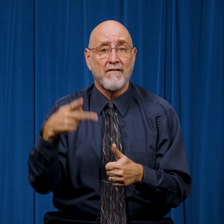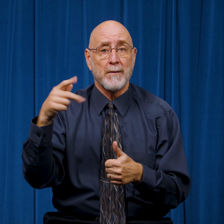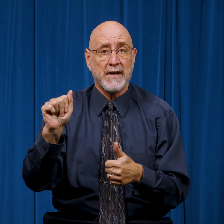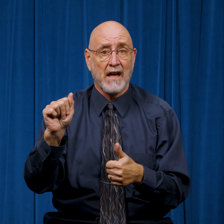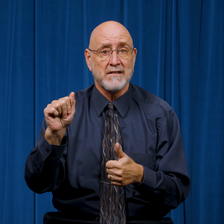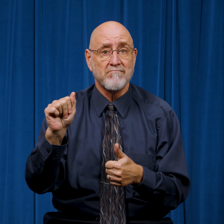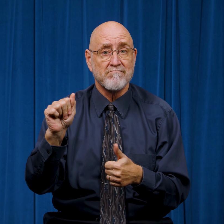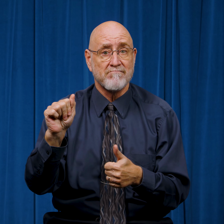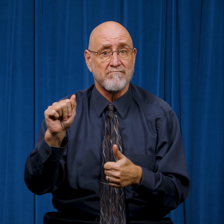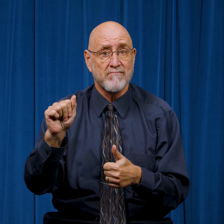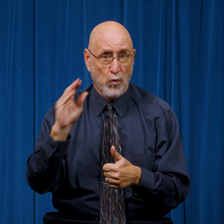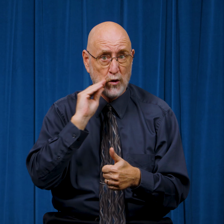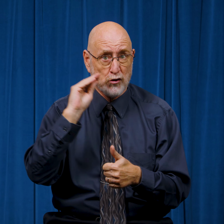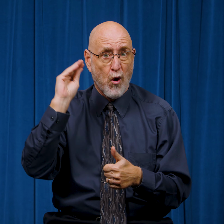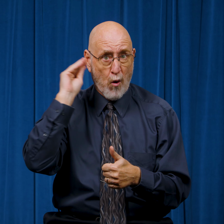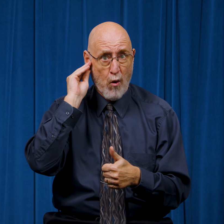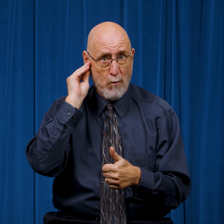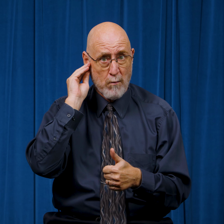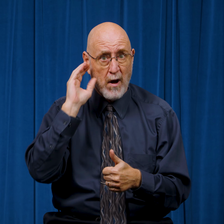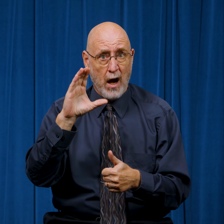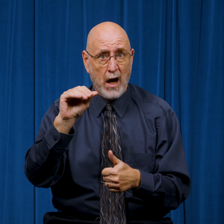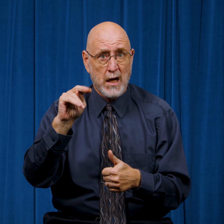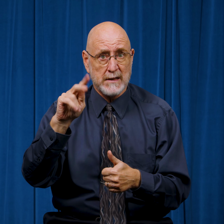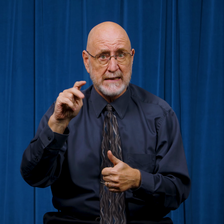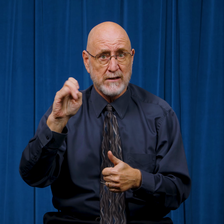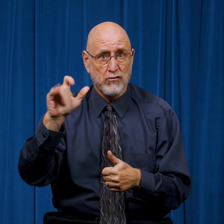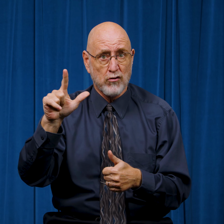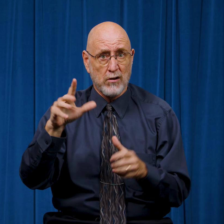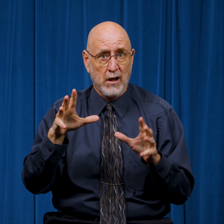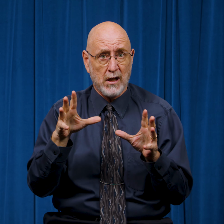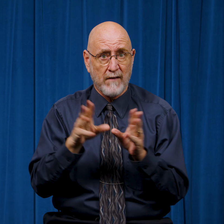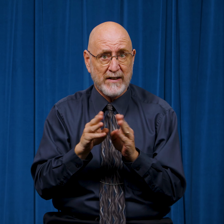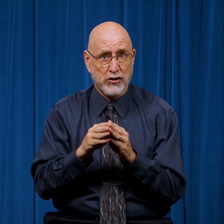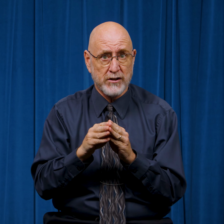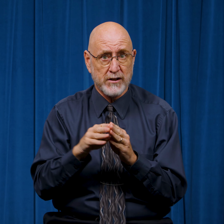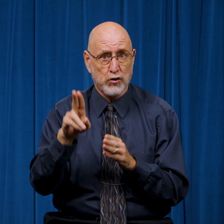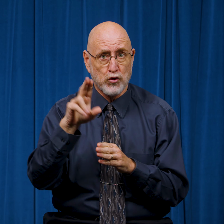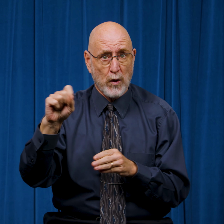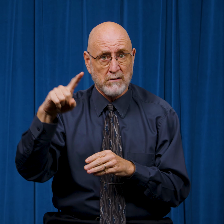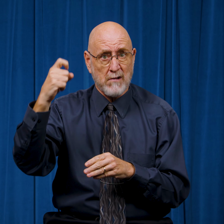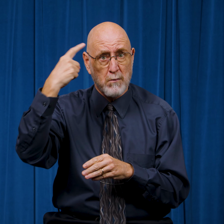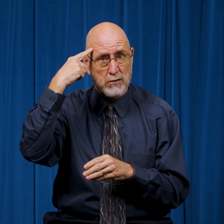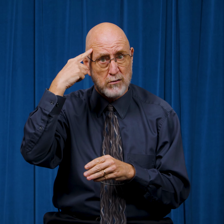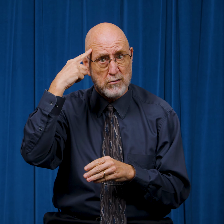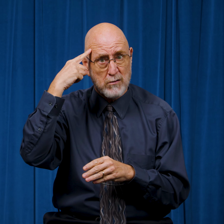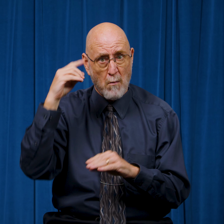was the home to the Continental Conventions and U.S. capital more than any other city,